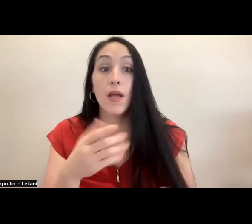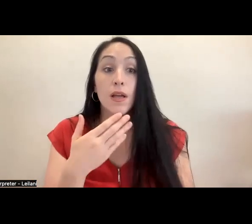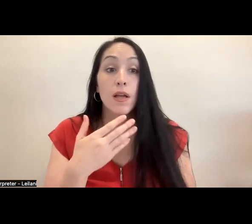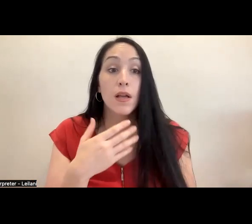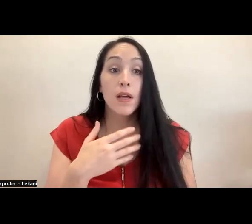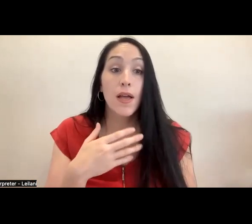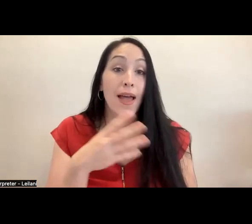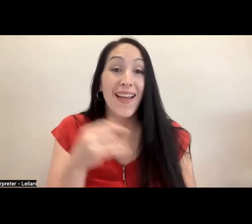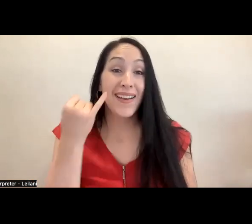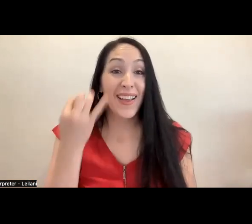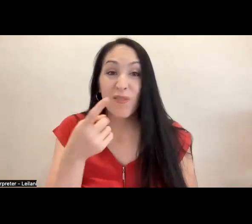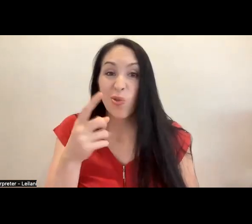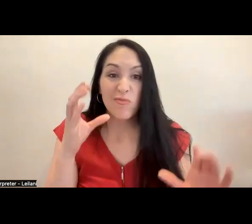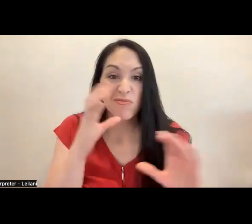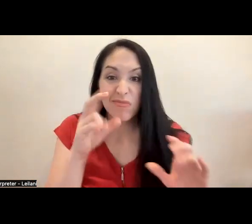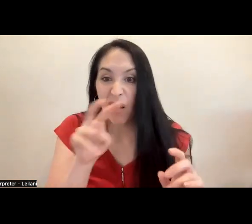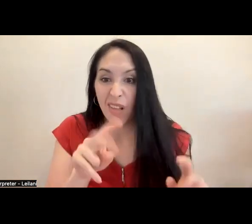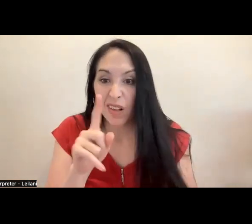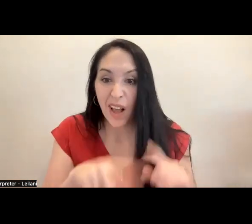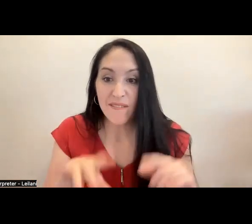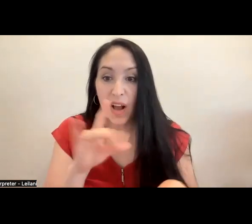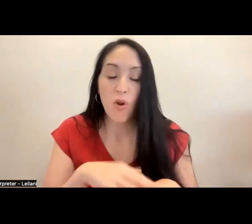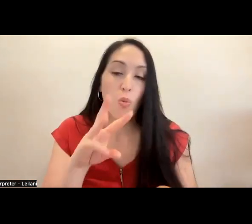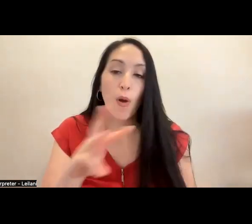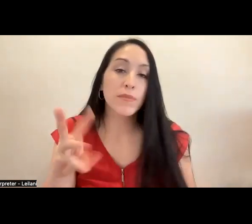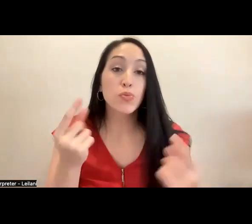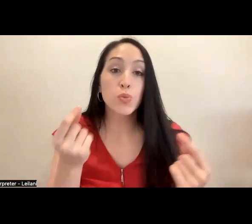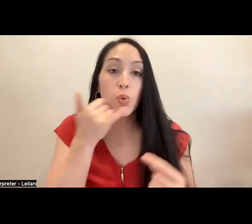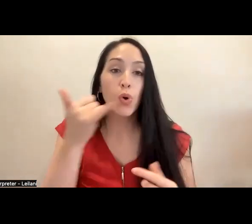customer Service 9 to 6 Monday to Friday. 12:02:41 User. Our wait times are less than